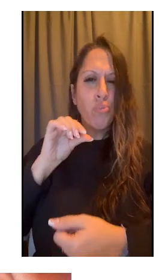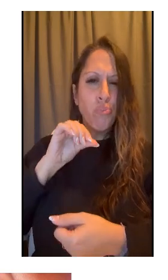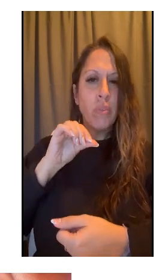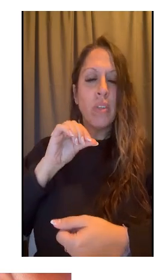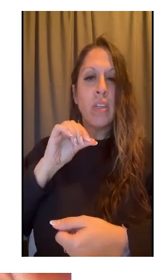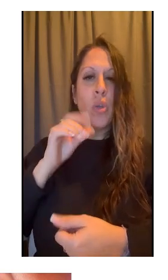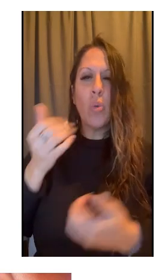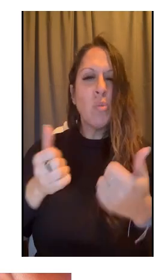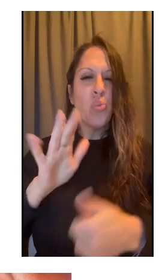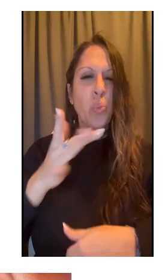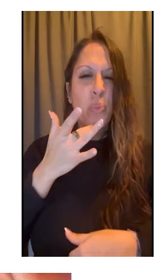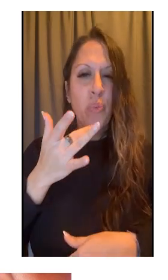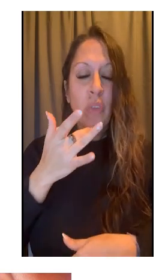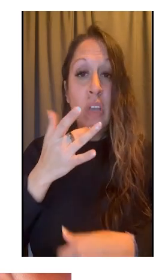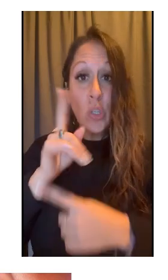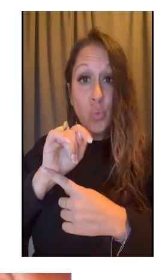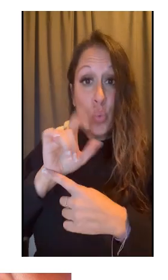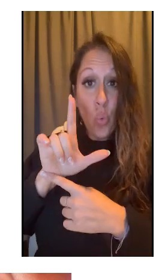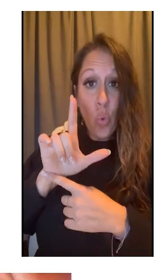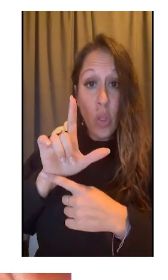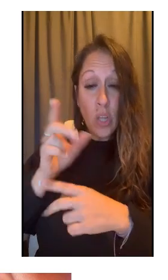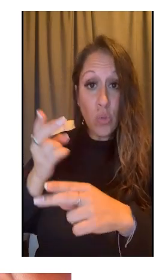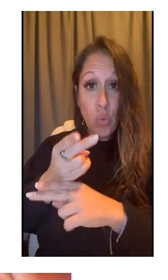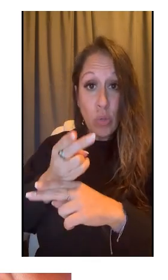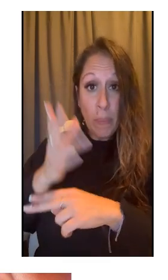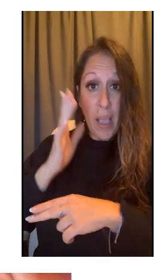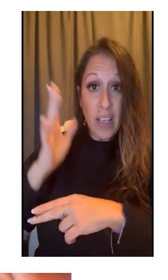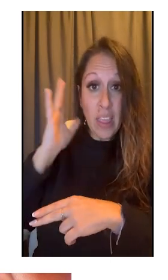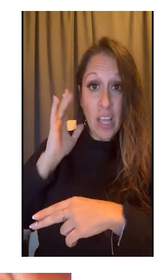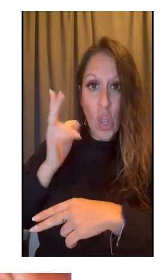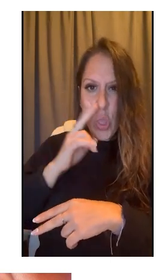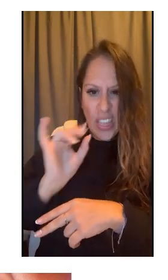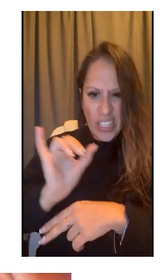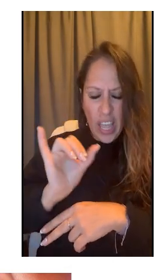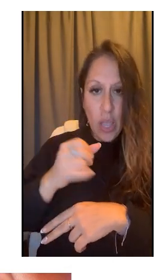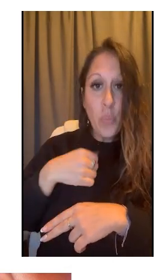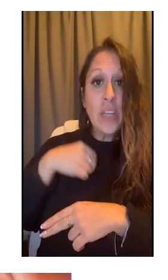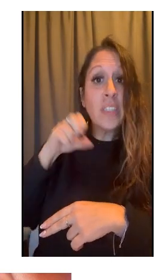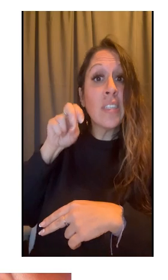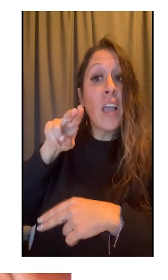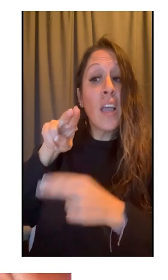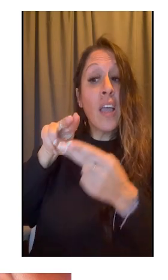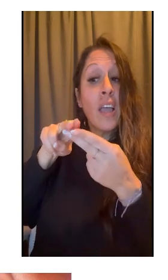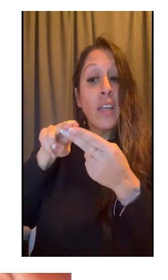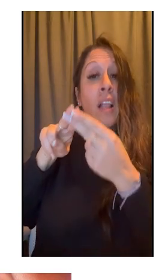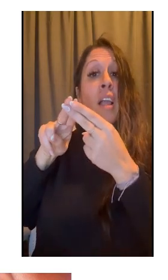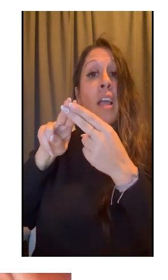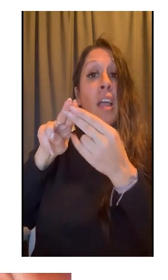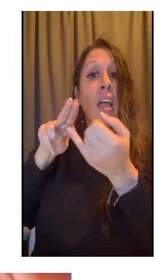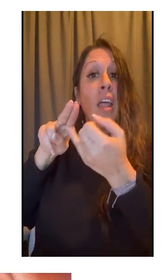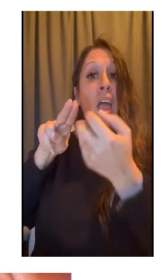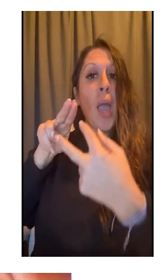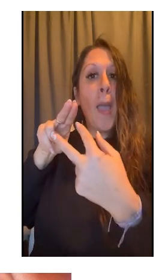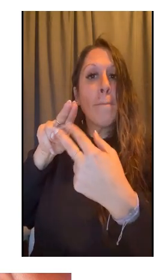The tools look almost identical to how they looked in the 16 hundreds. We lift up the tongue and clip until we fully release the restriction,